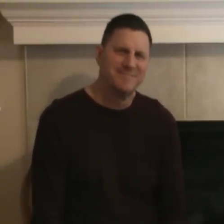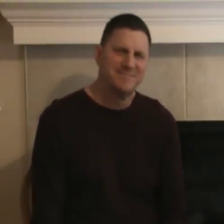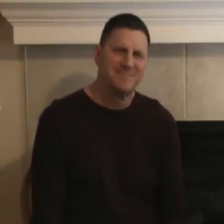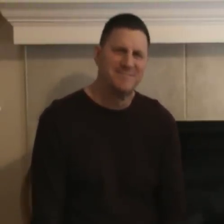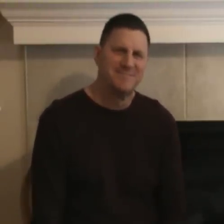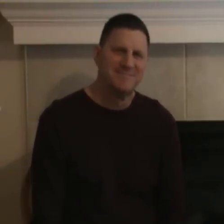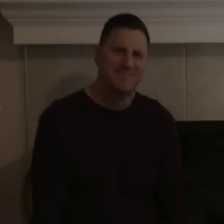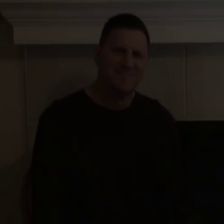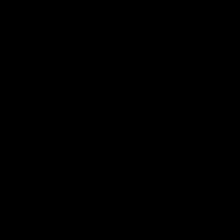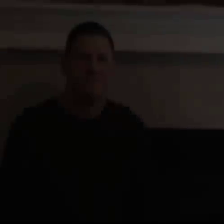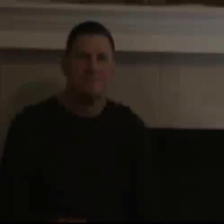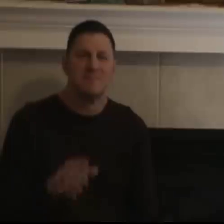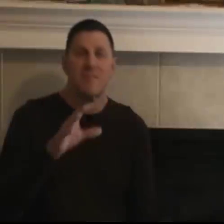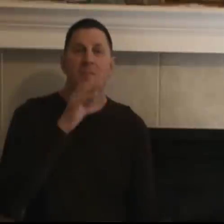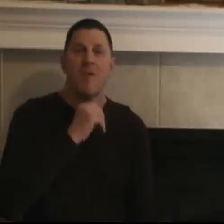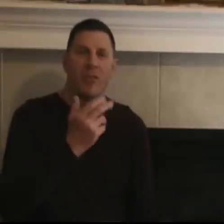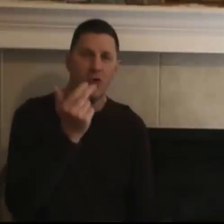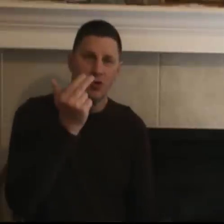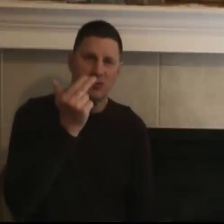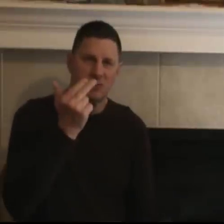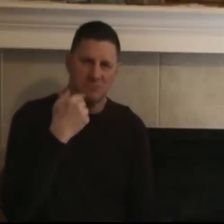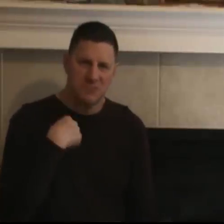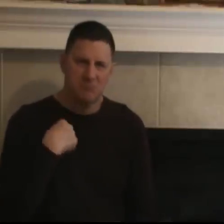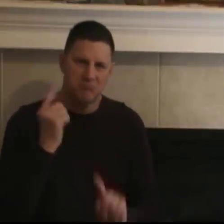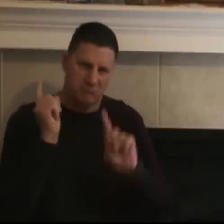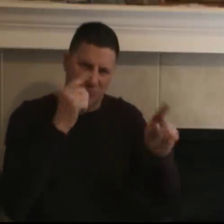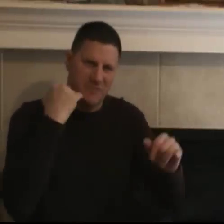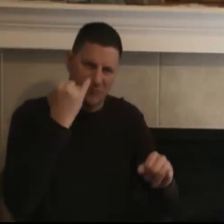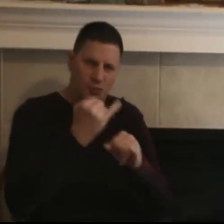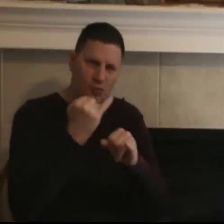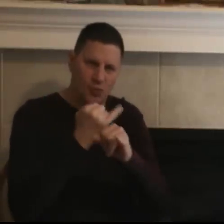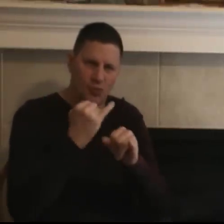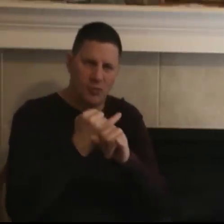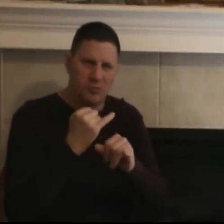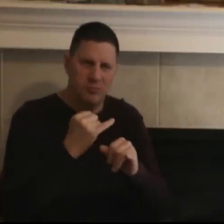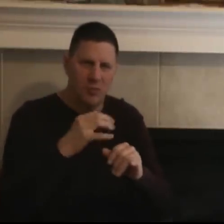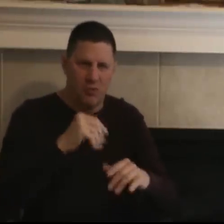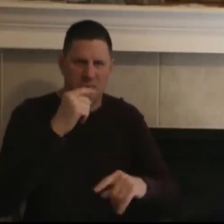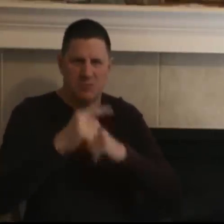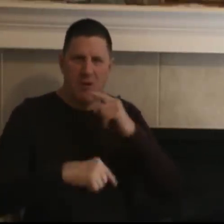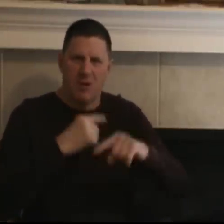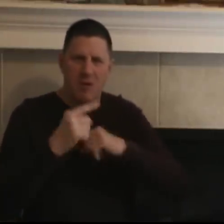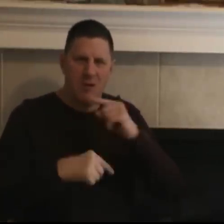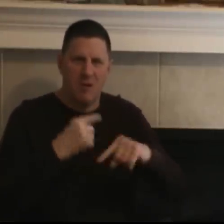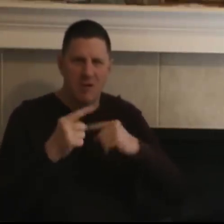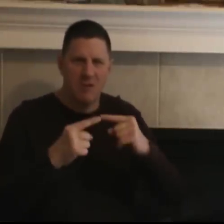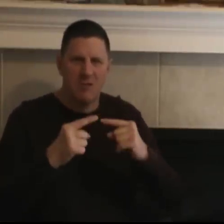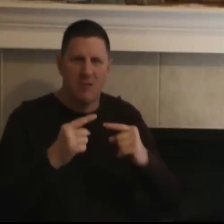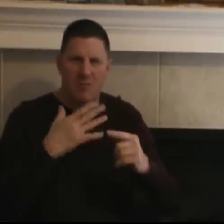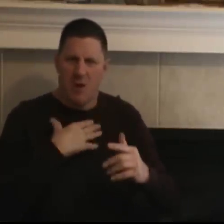behind in school. When I was 13, I started going to the Deaf school and learned Sign